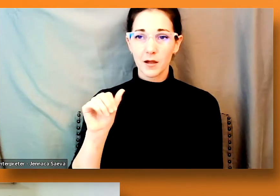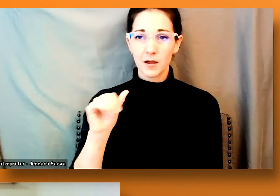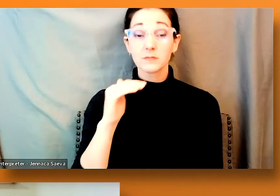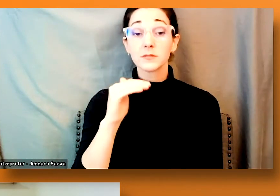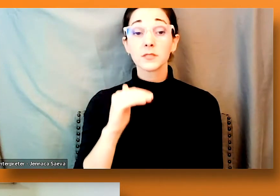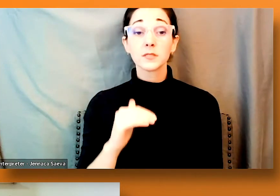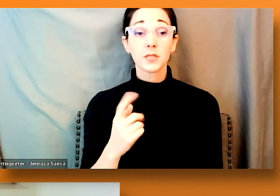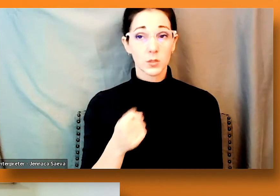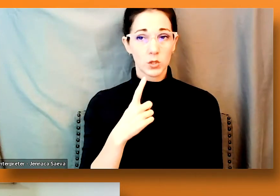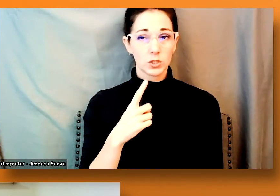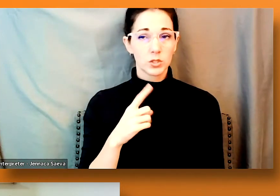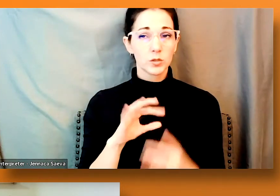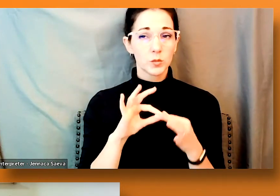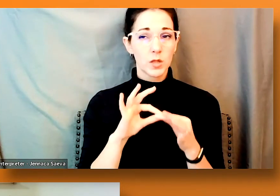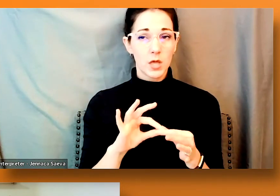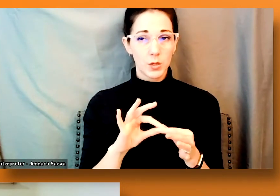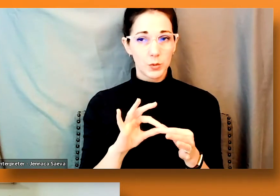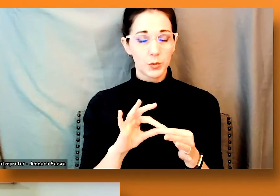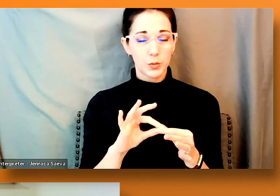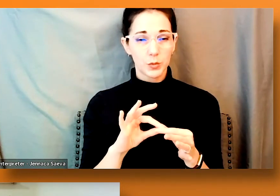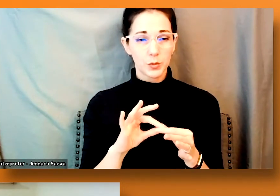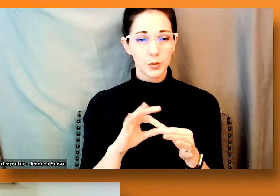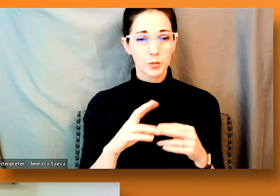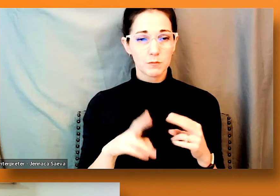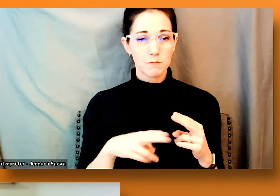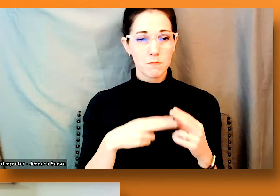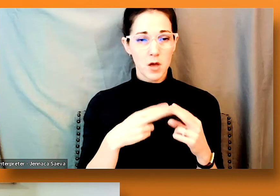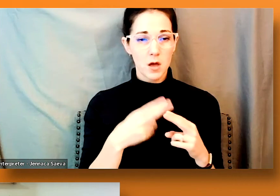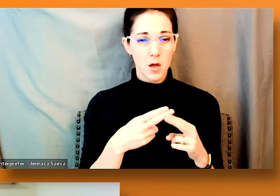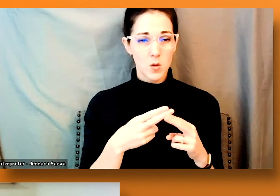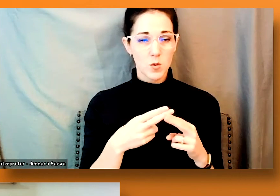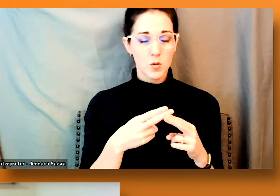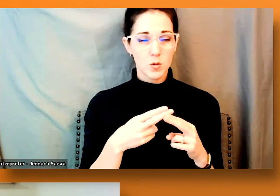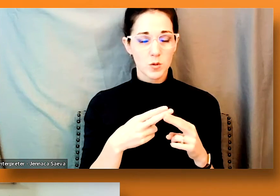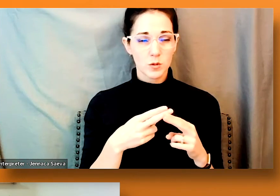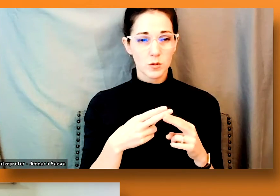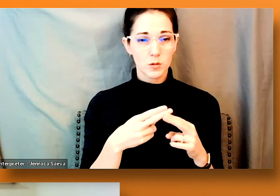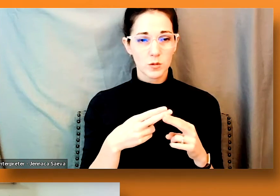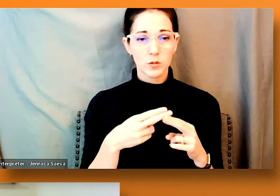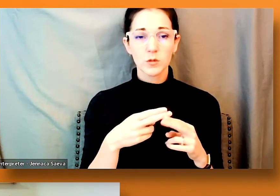The next question is about...